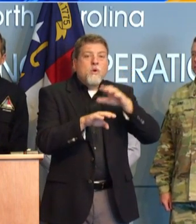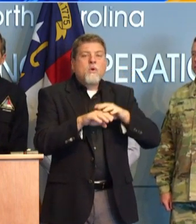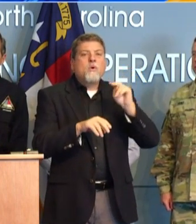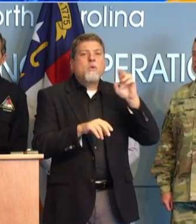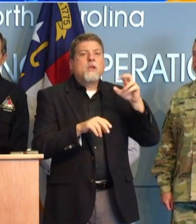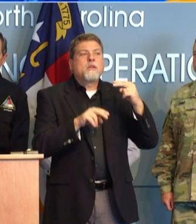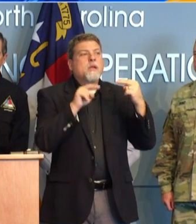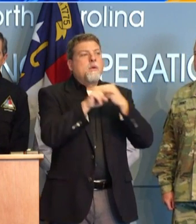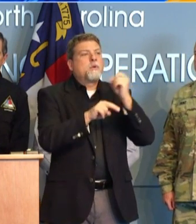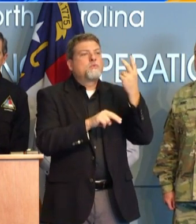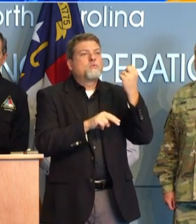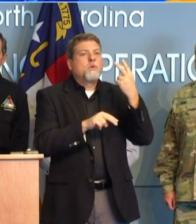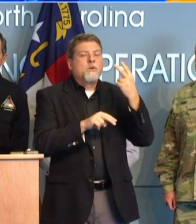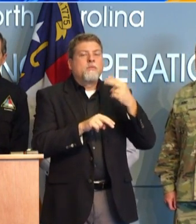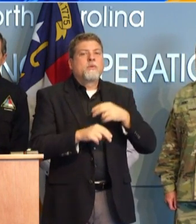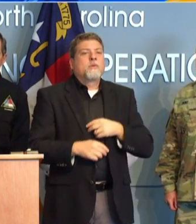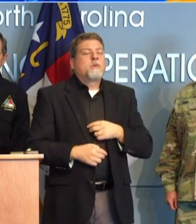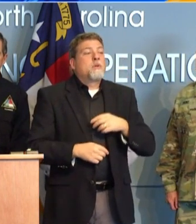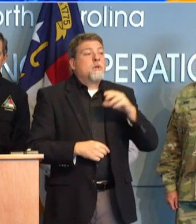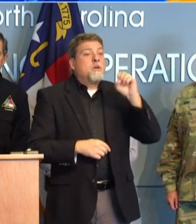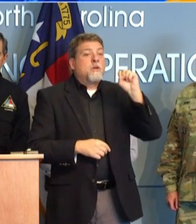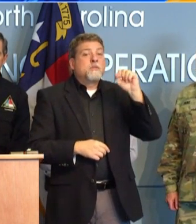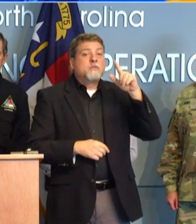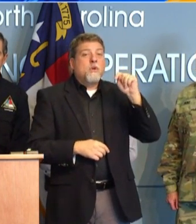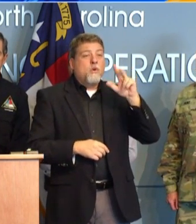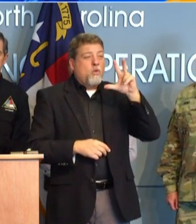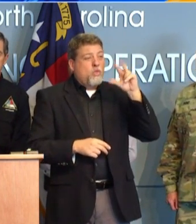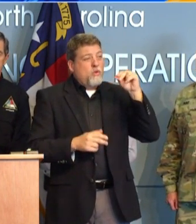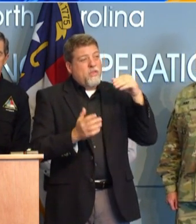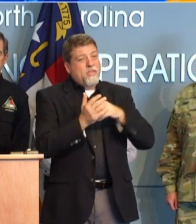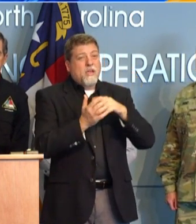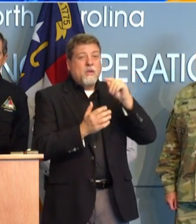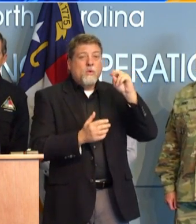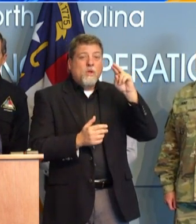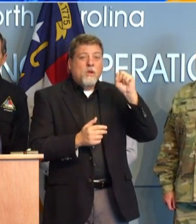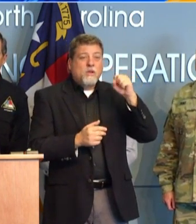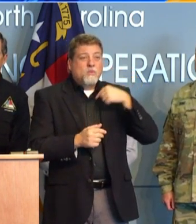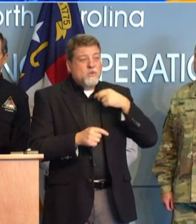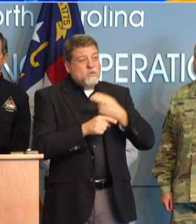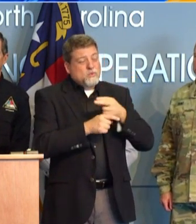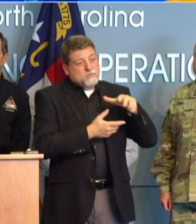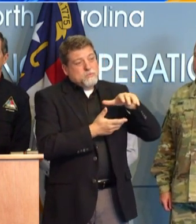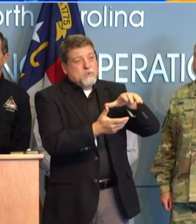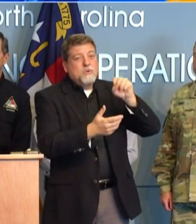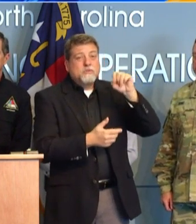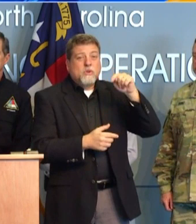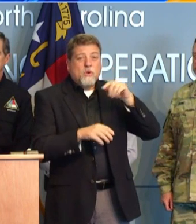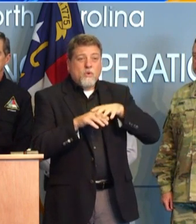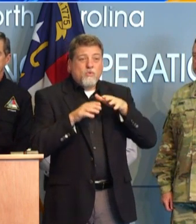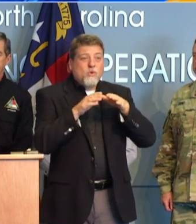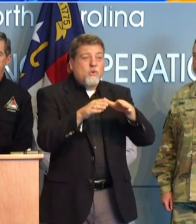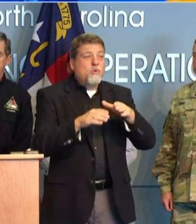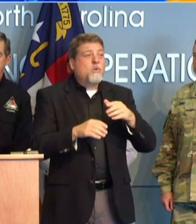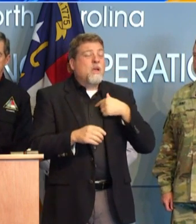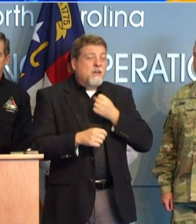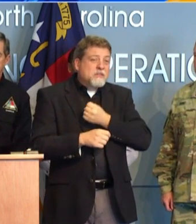SNOW, ICE, AND EVEN SAND ON NC 12, WITH NEARLY NINE HUNDRED CONTRACTORS. APPLIED MORE THAN 38,000 TONS OF SALT ACROSS THE STATE.